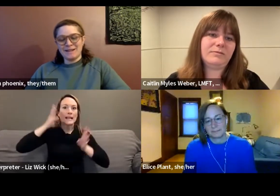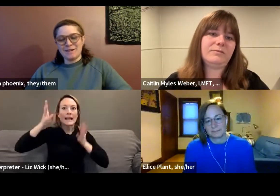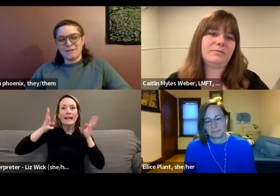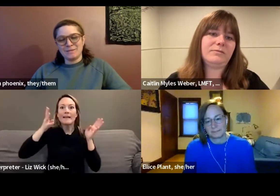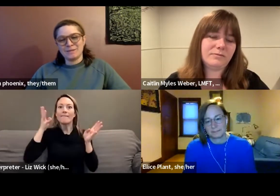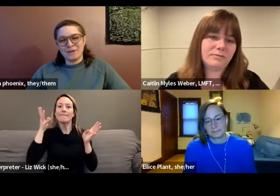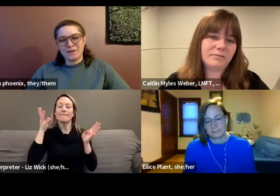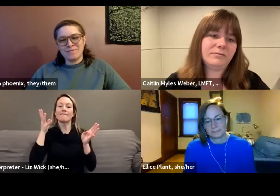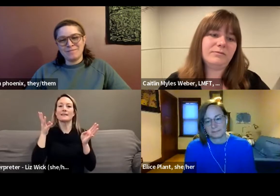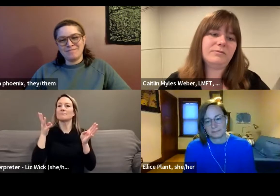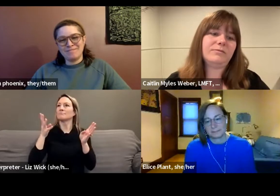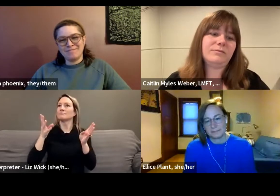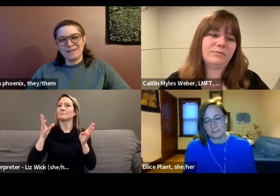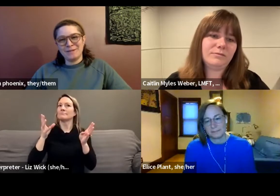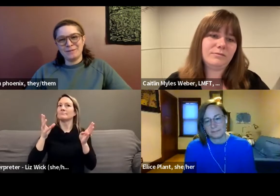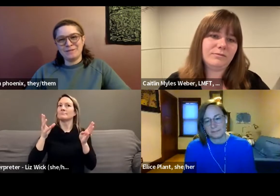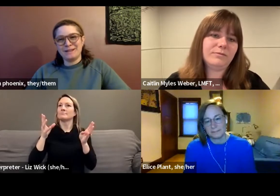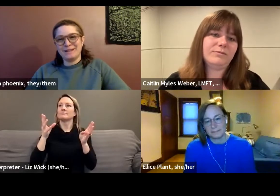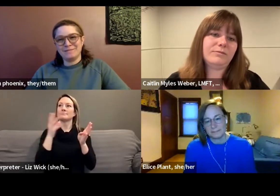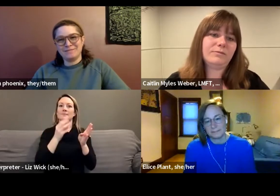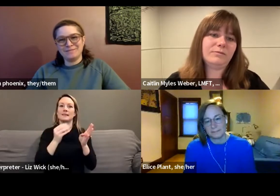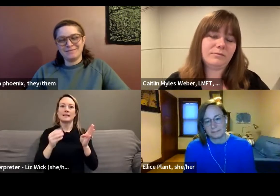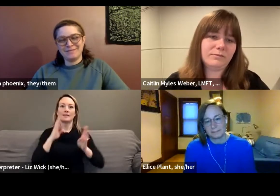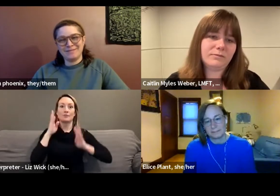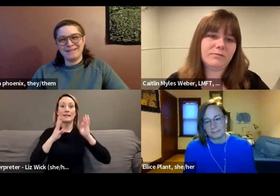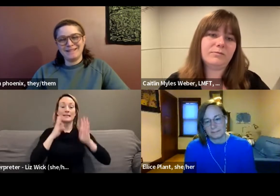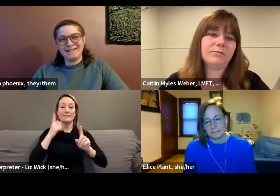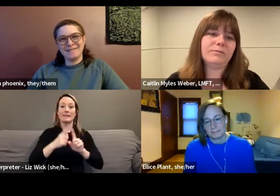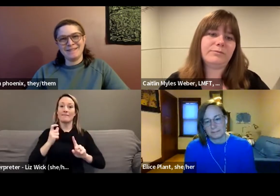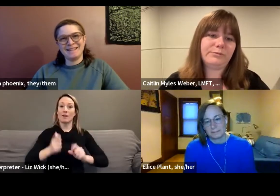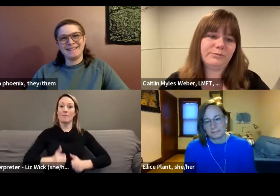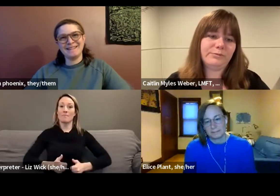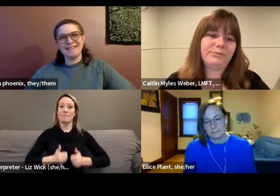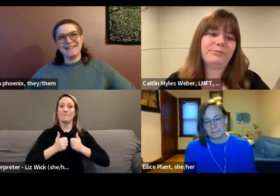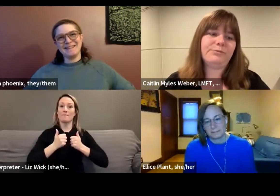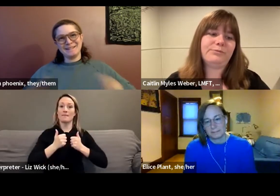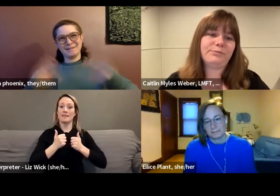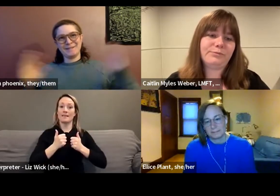that comes from, you know, living in the sort of outside